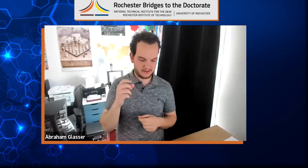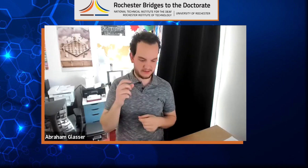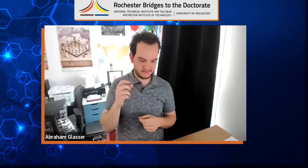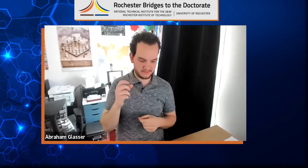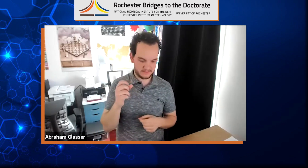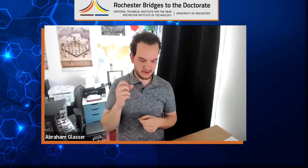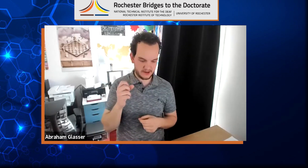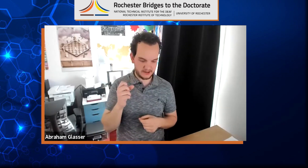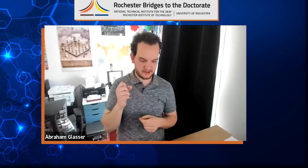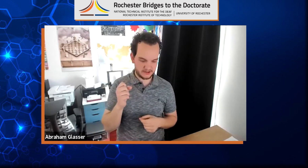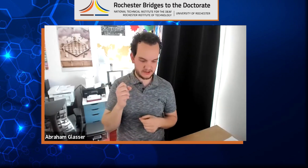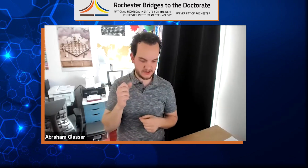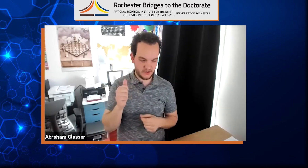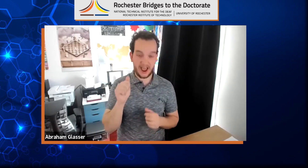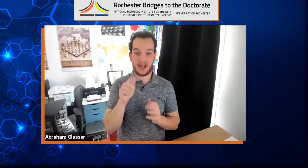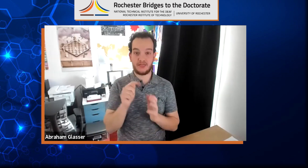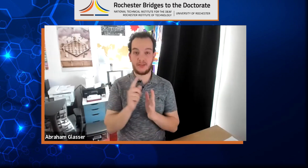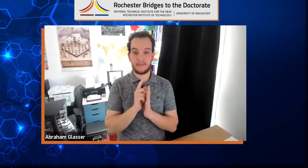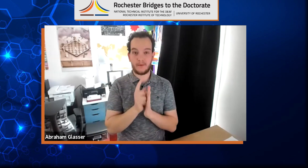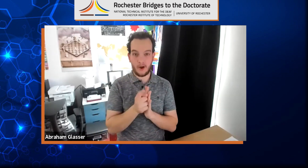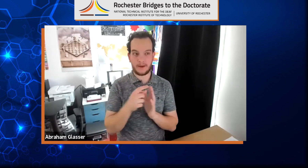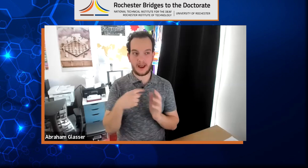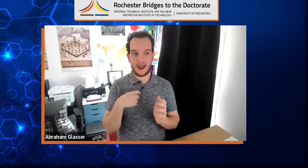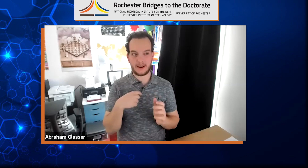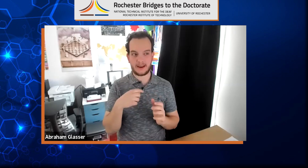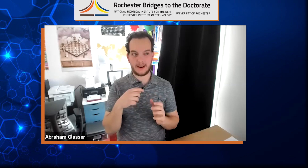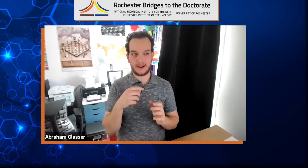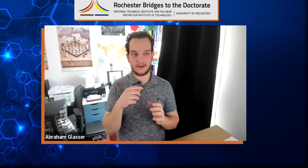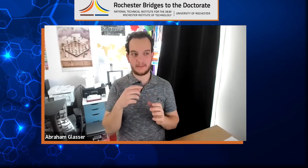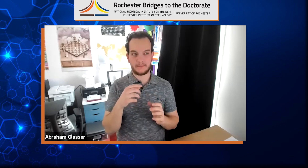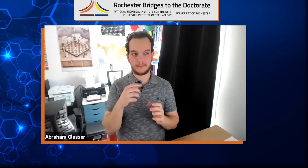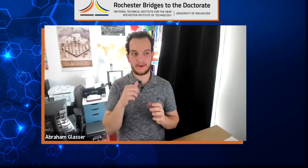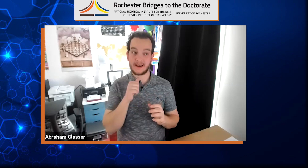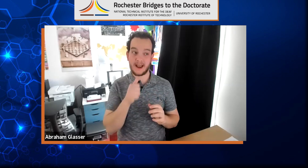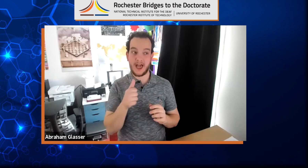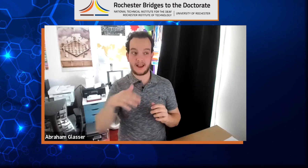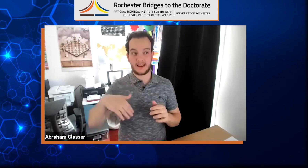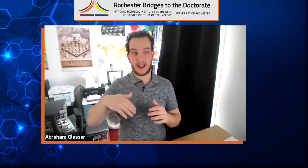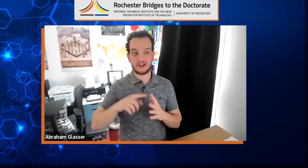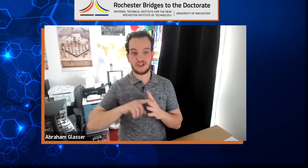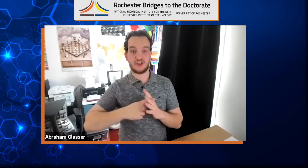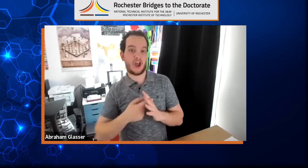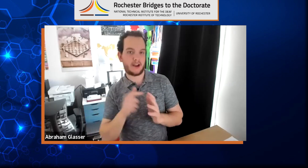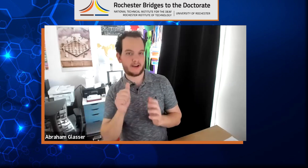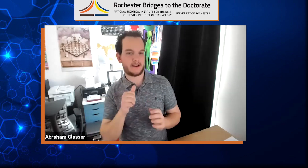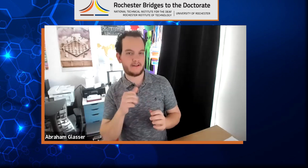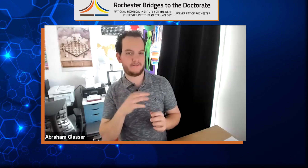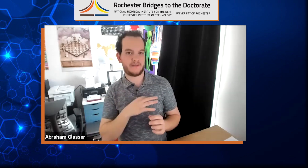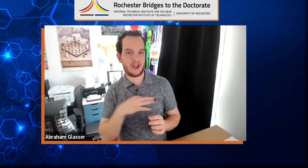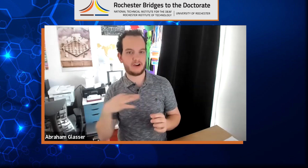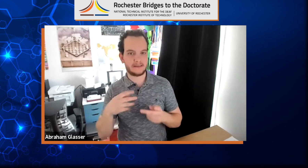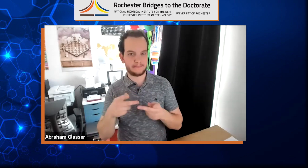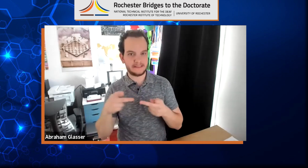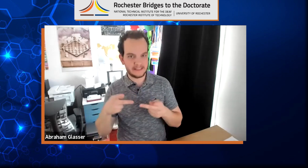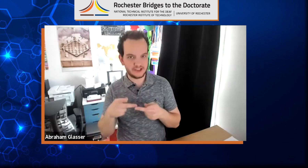So at the moment, I have not yet started a faculty position,